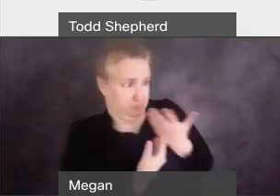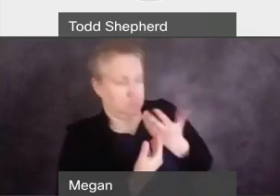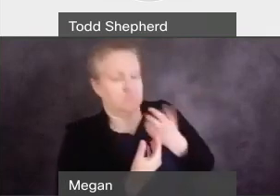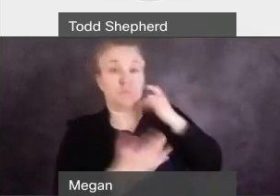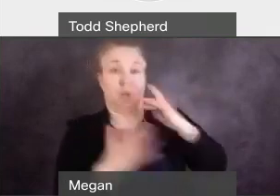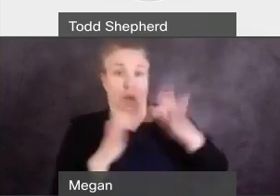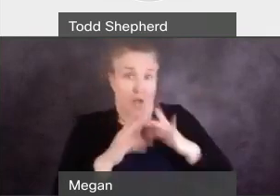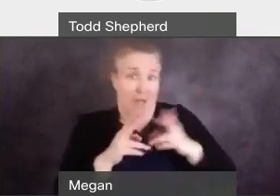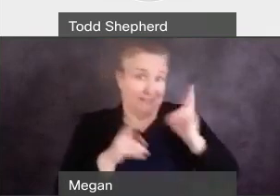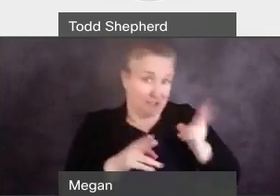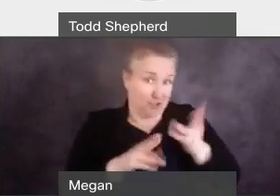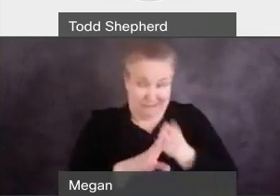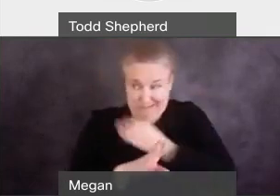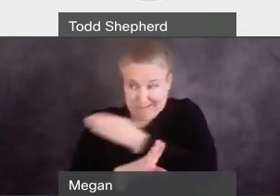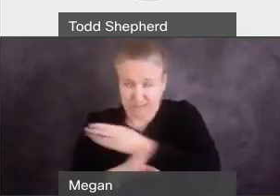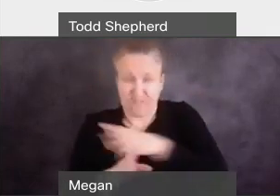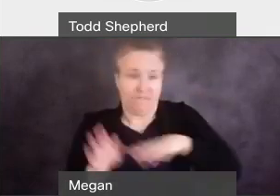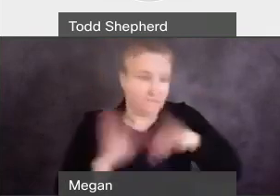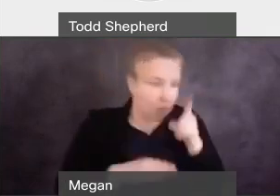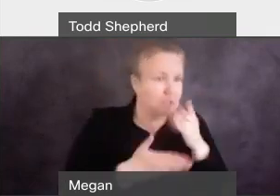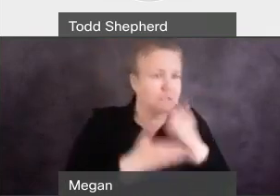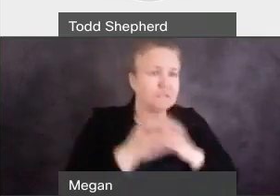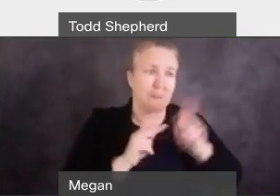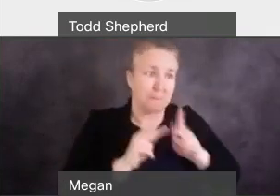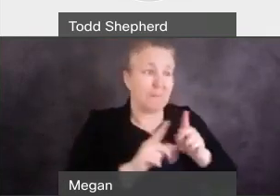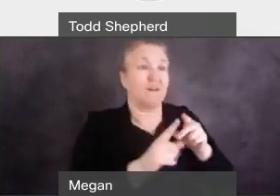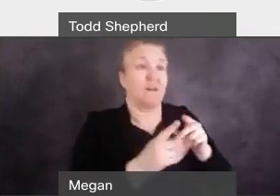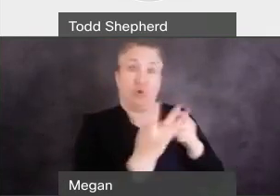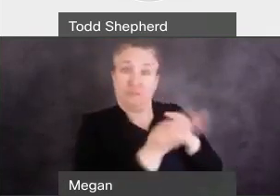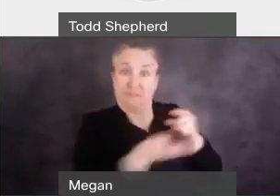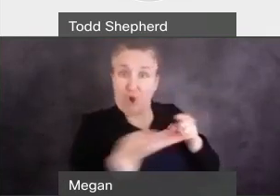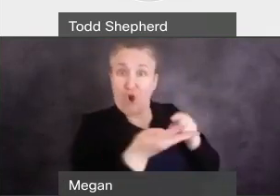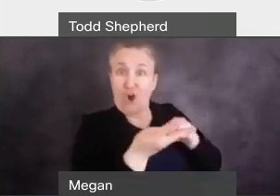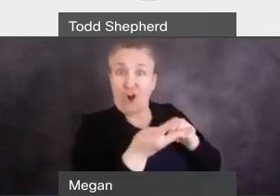know, that we had some individuals who caught it from them and none of those people had traveled.